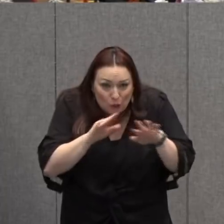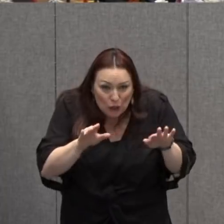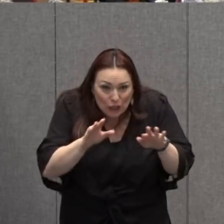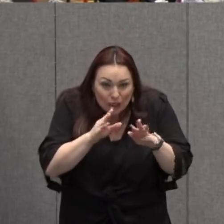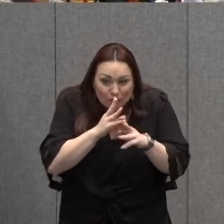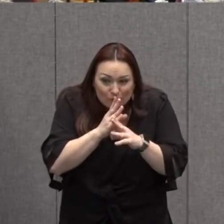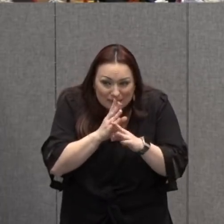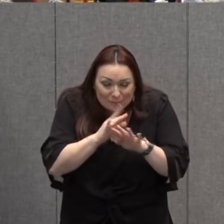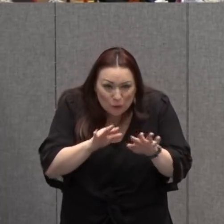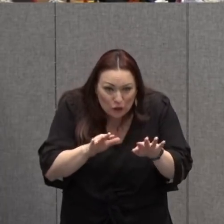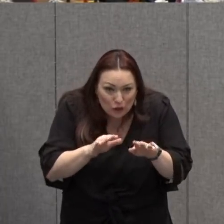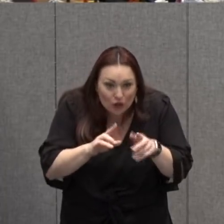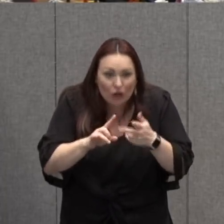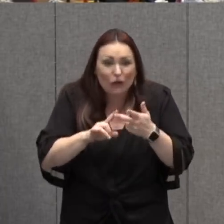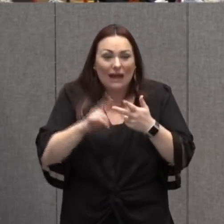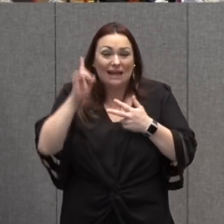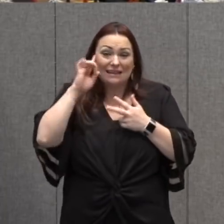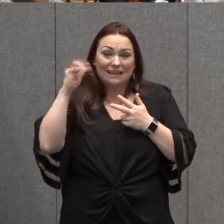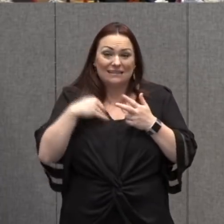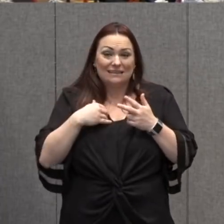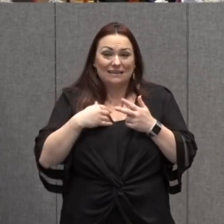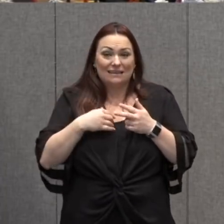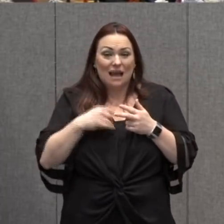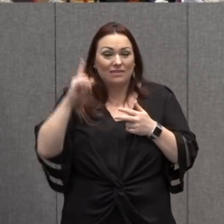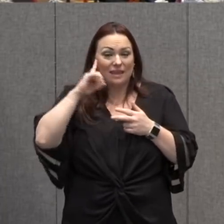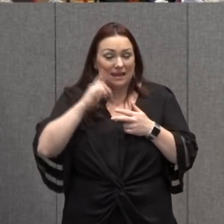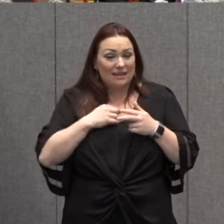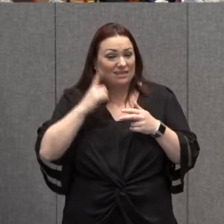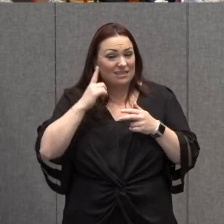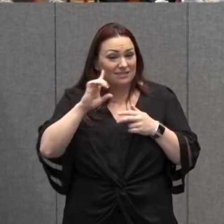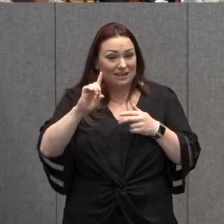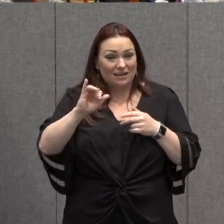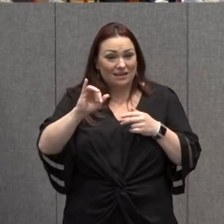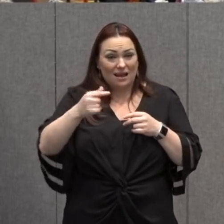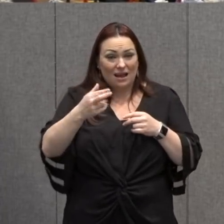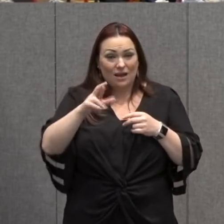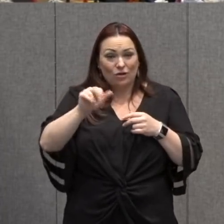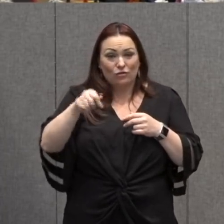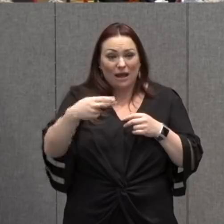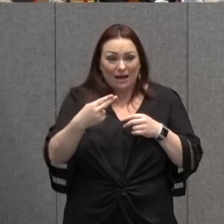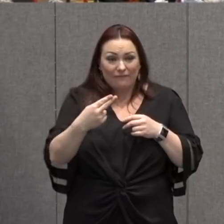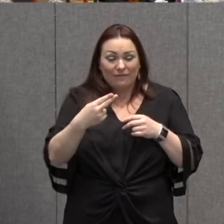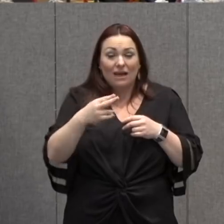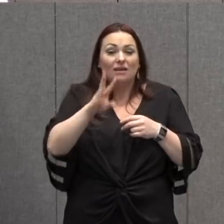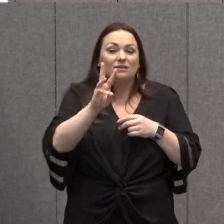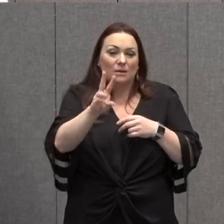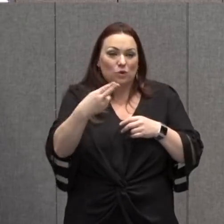Well, I think it's the diagraph, W-H, wh. [Ms. Lori] I think you're right. Yay.